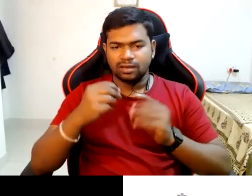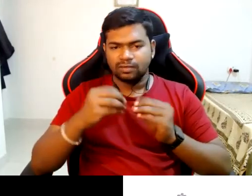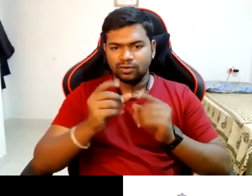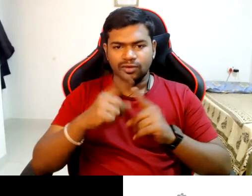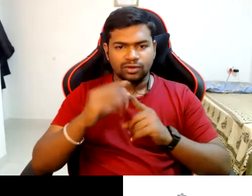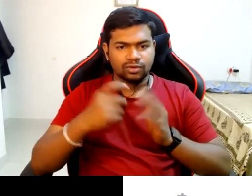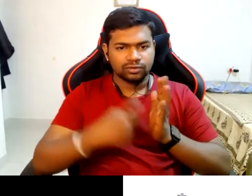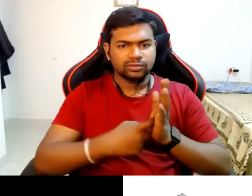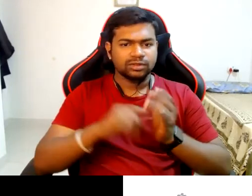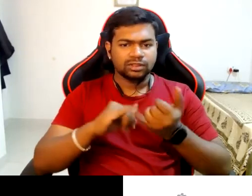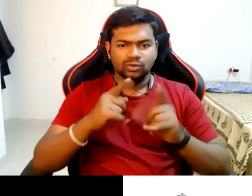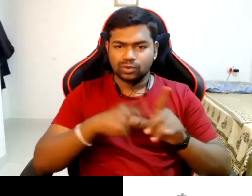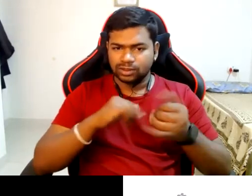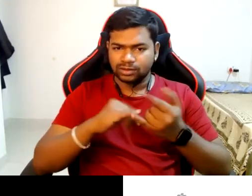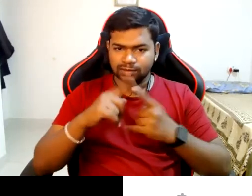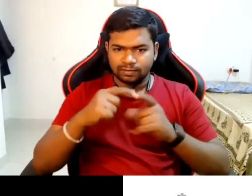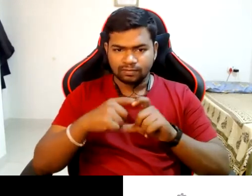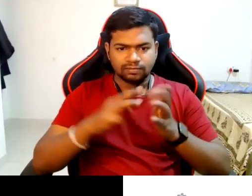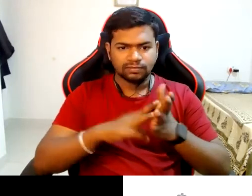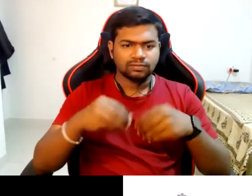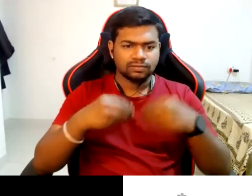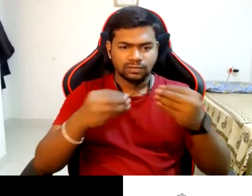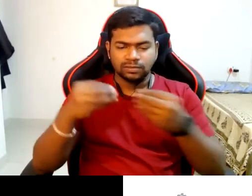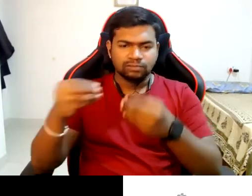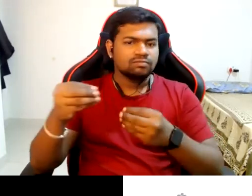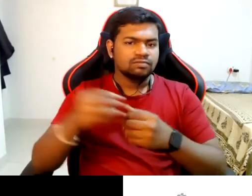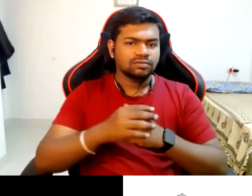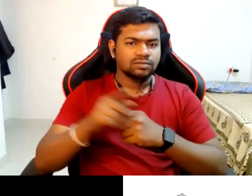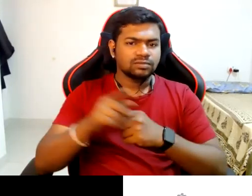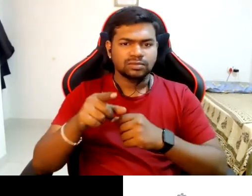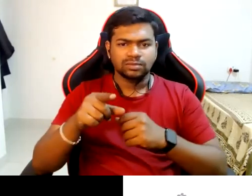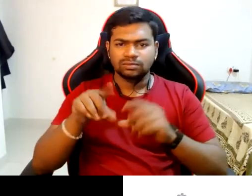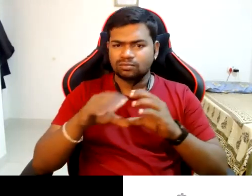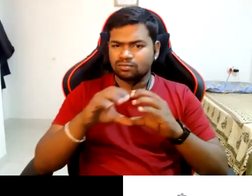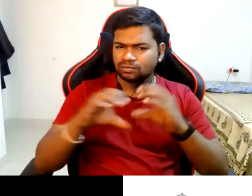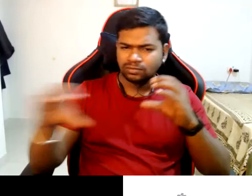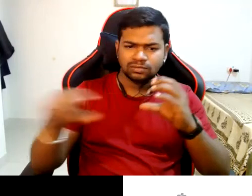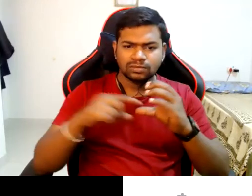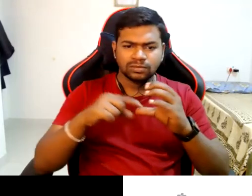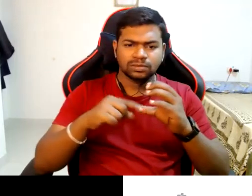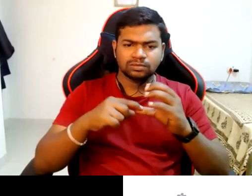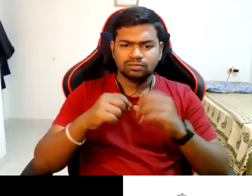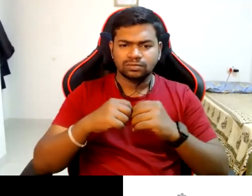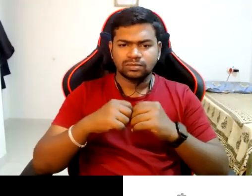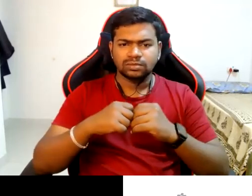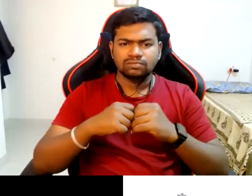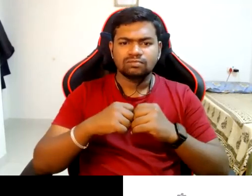So I worked on pipeline digesting in Kafka, Elastic search, logstat.